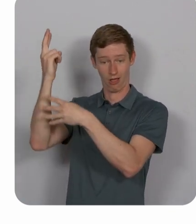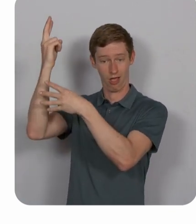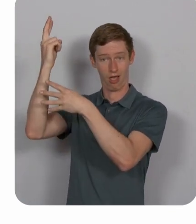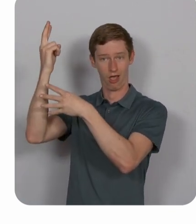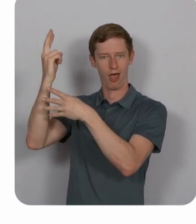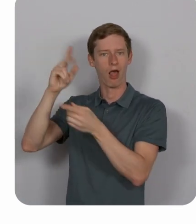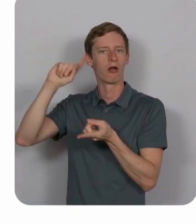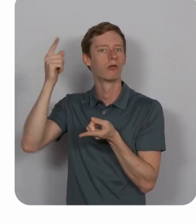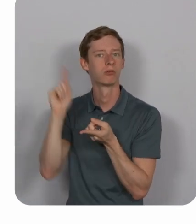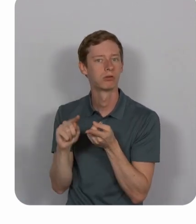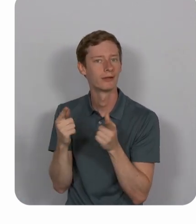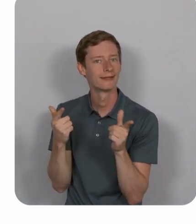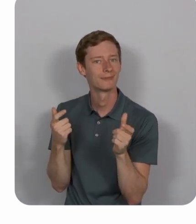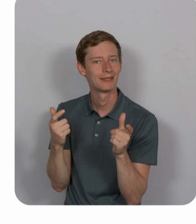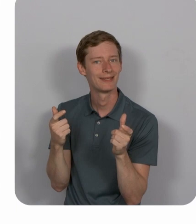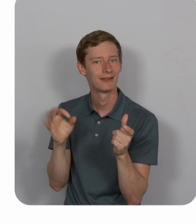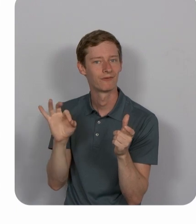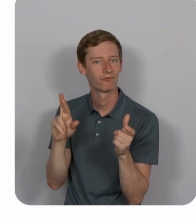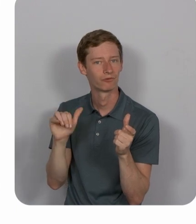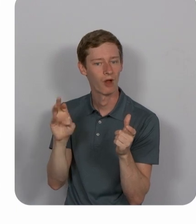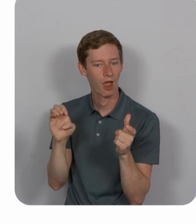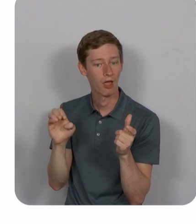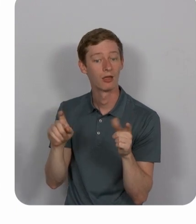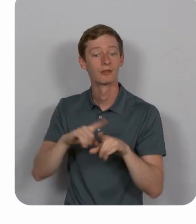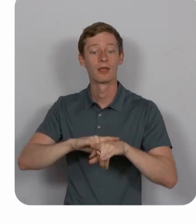At the same time, the Draw Call jumps up.